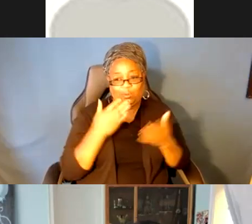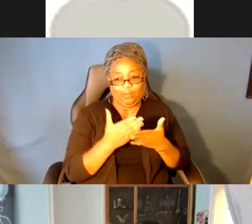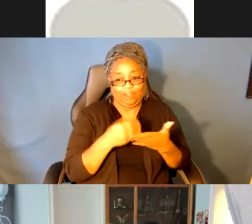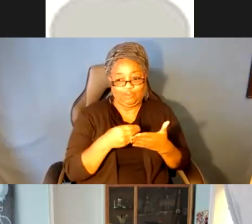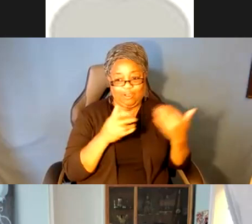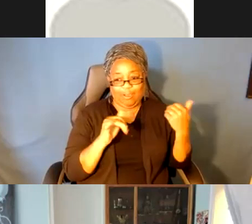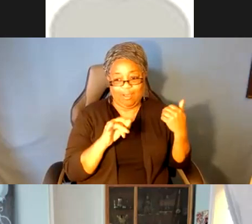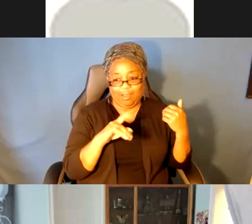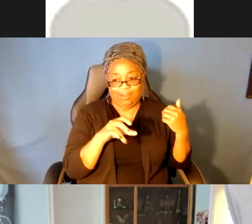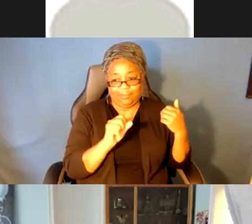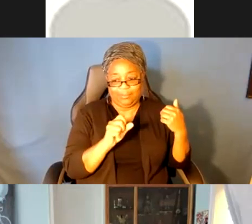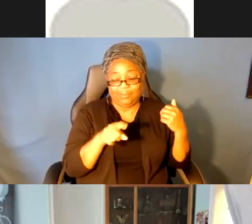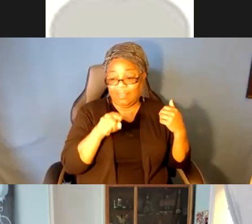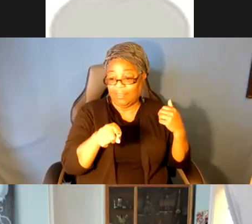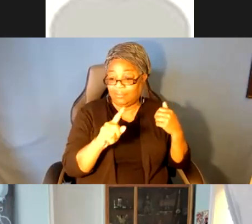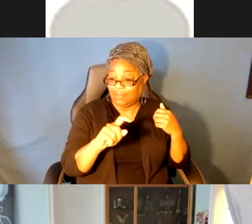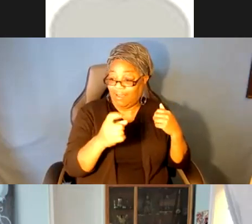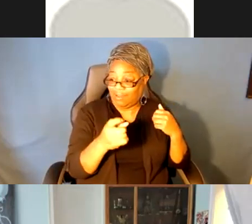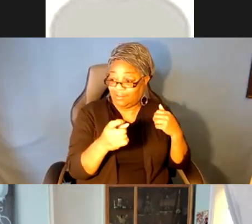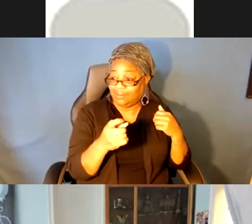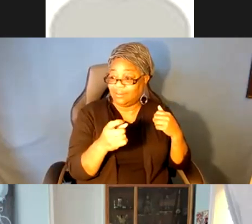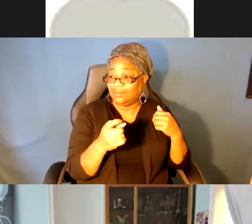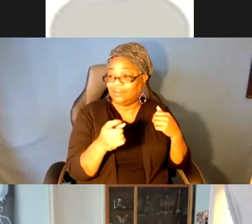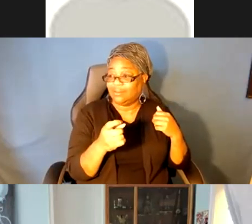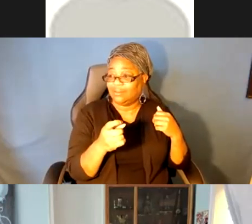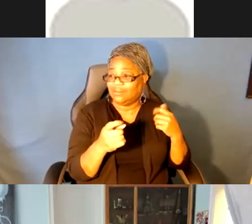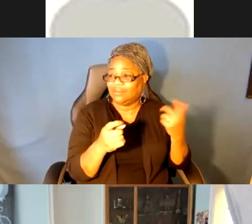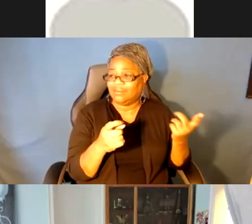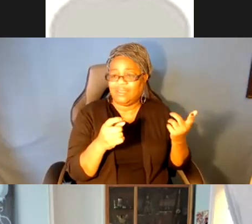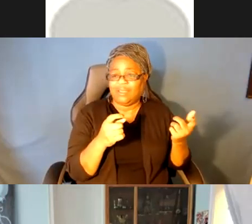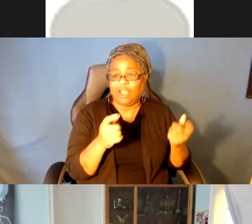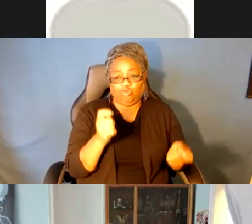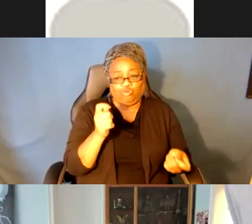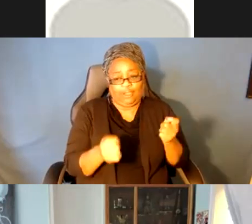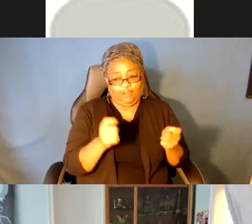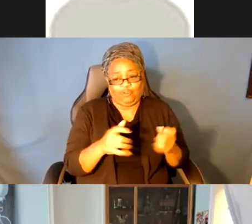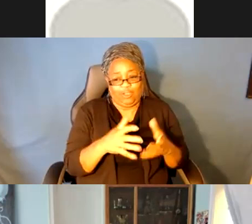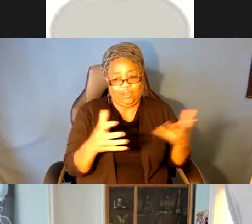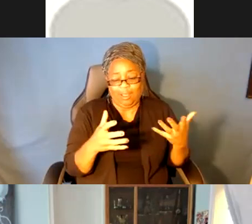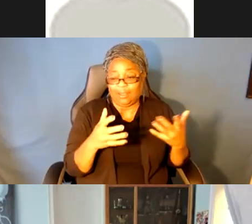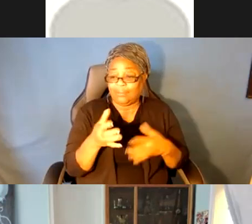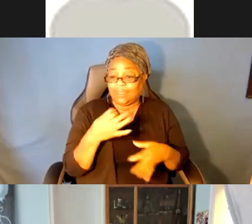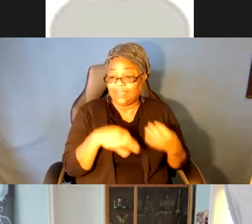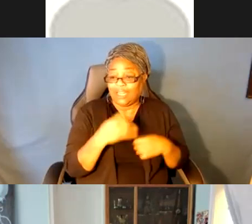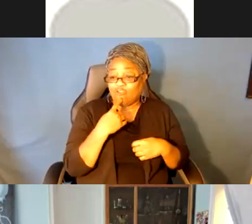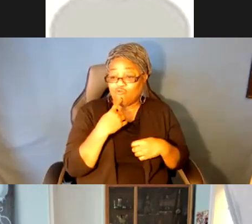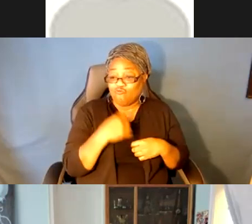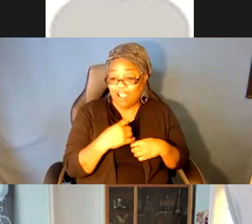and this X really, really changes it up now. Instead of a red X in a white background,